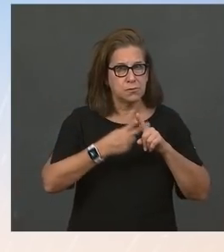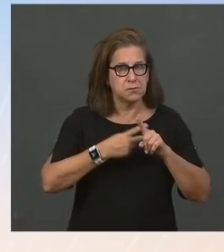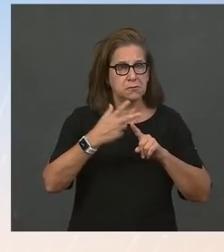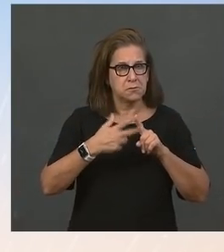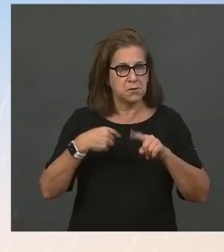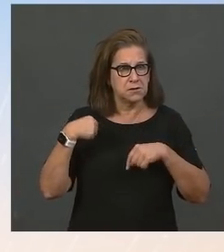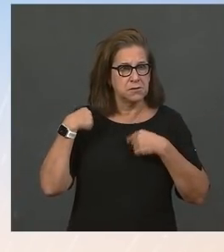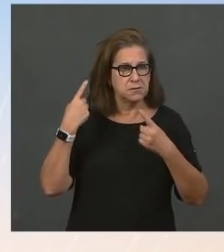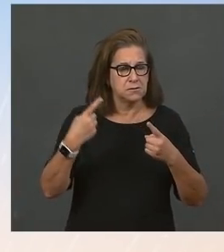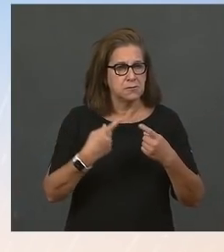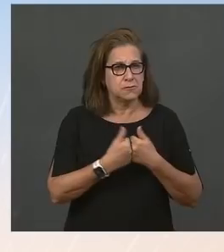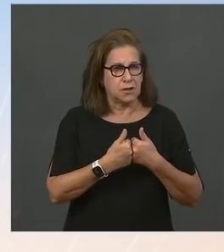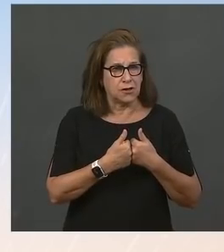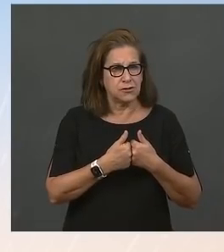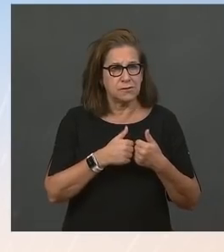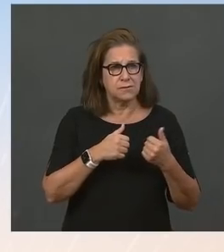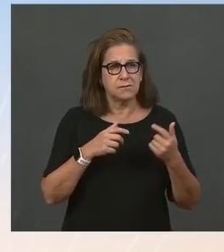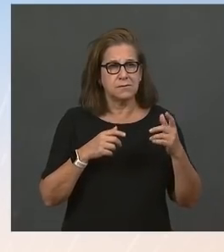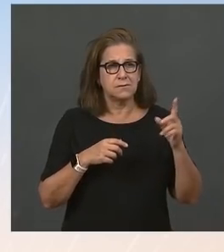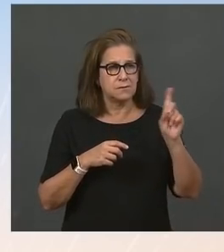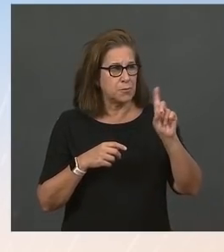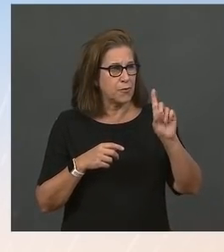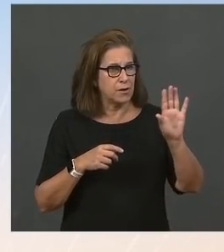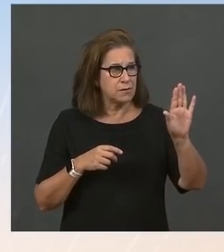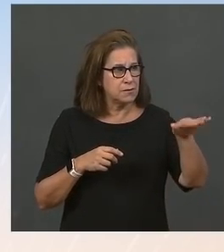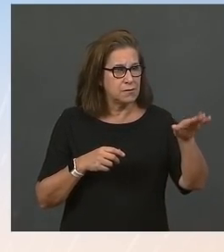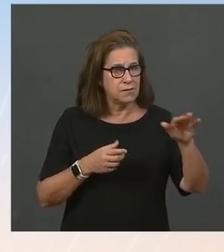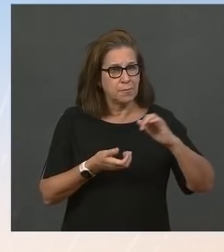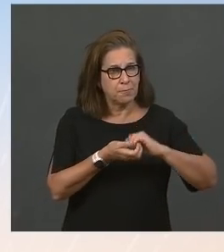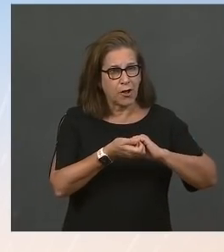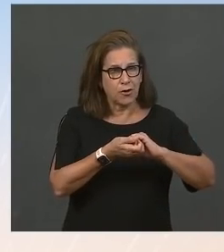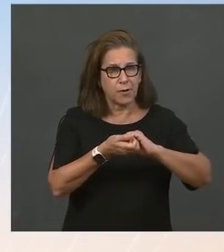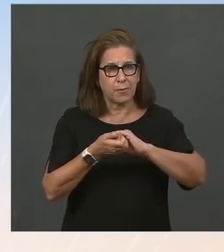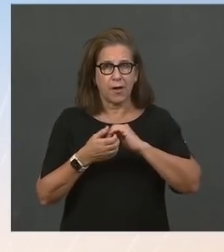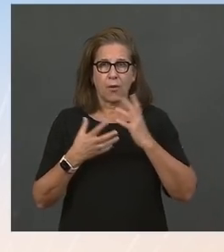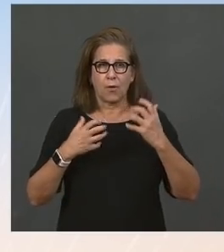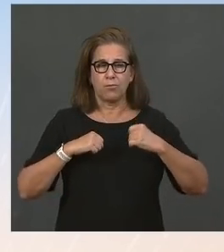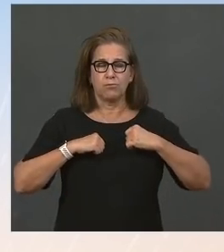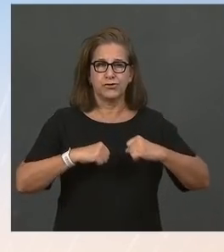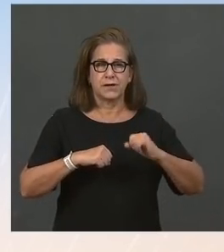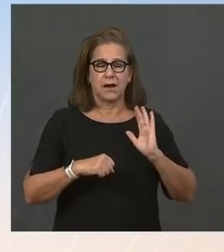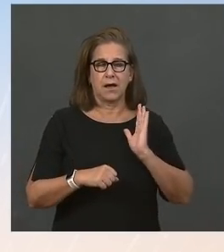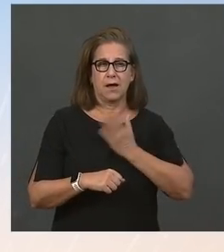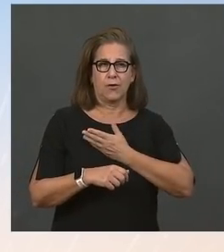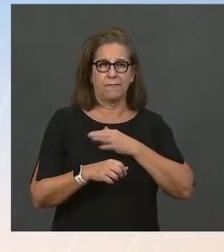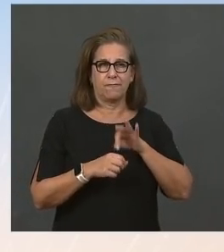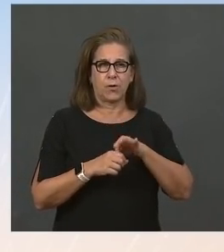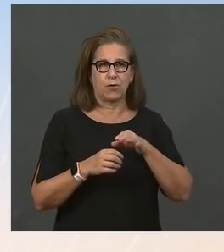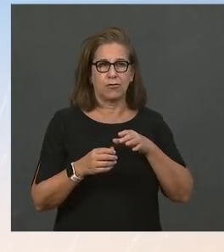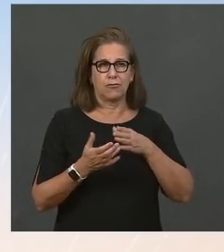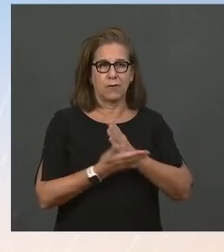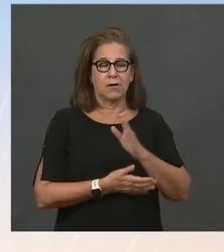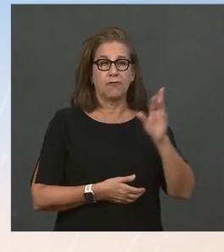to work together to protect the fundamental right, Republicans have not only recoiled, they have blocked the ability